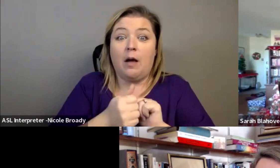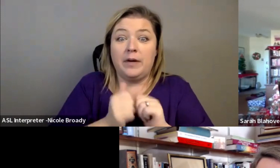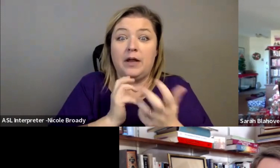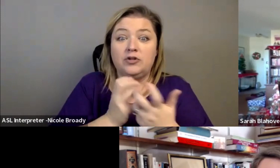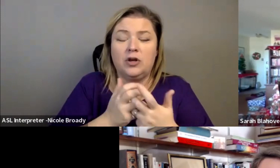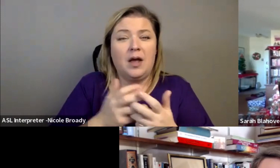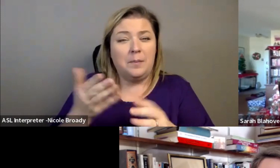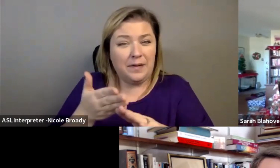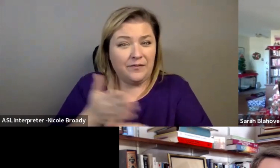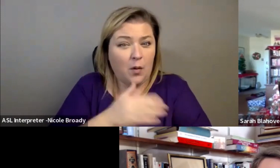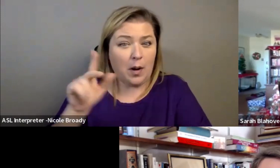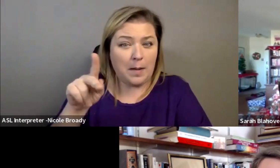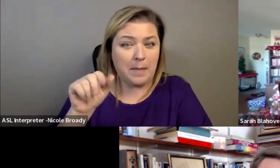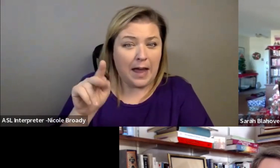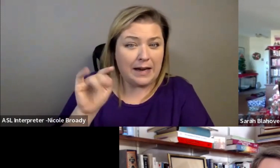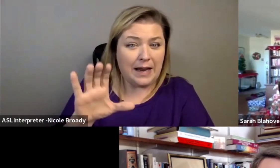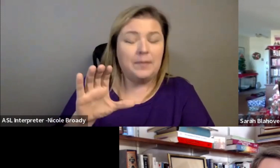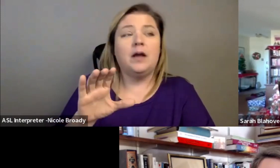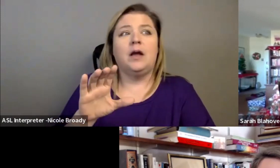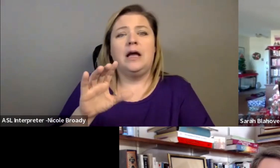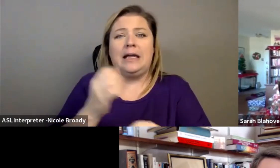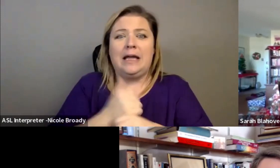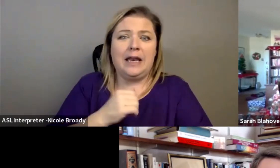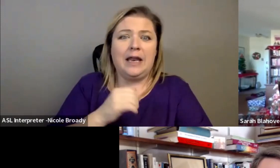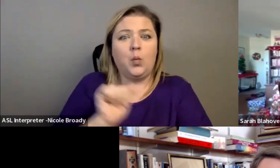accommodations was really difficult. We were told by